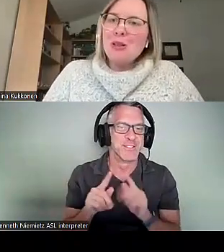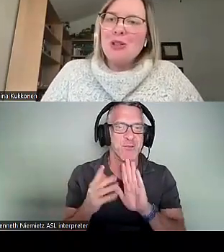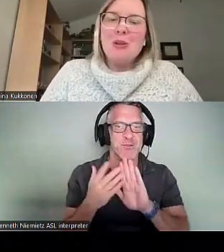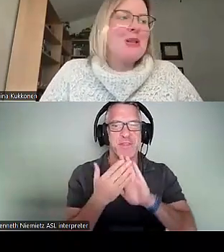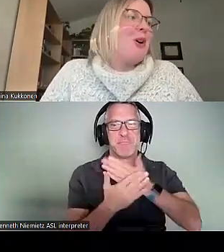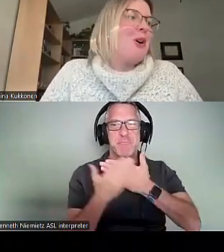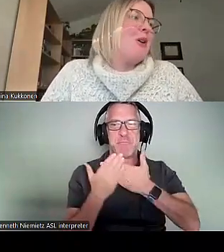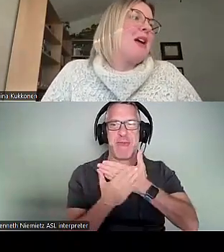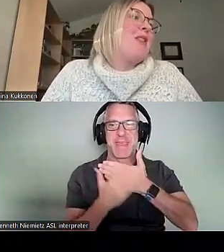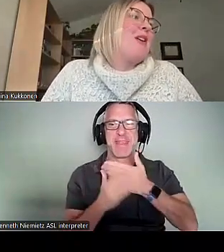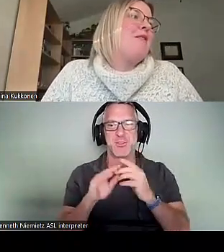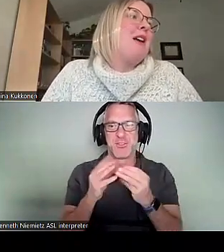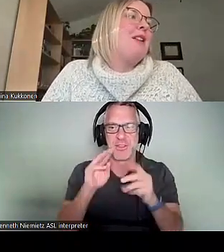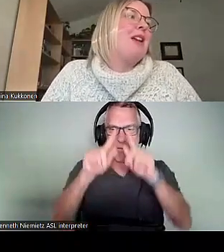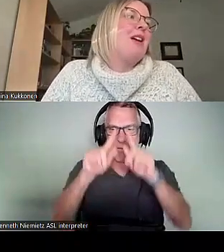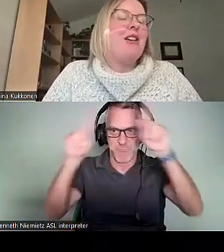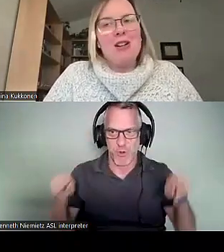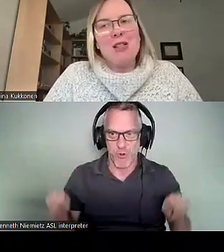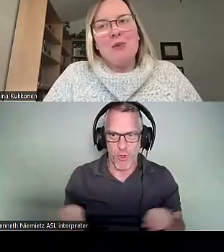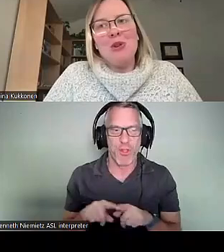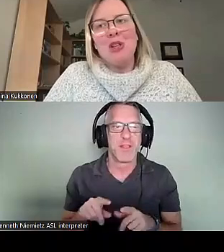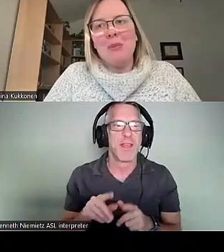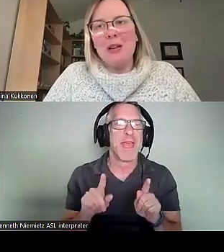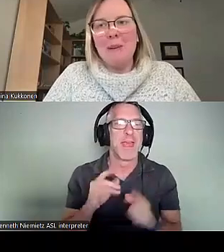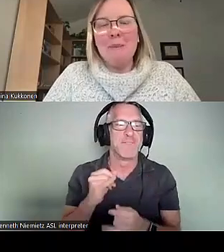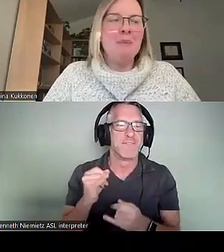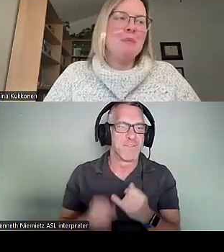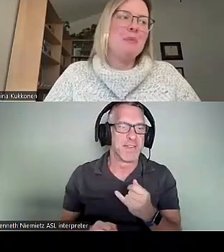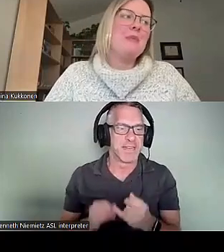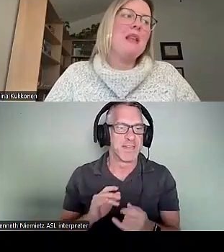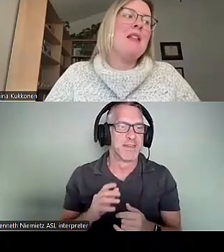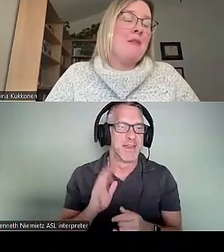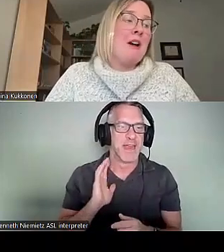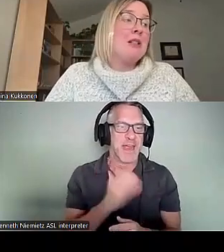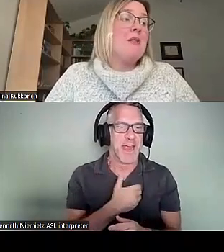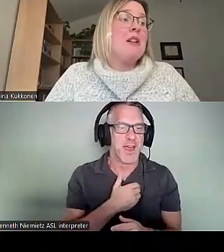So she was involved. And then finally, our Arts and Fusion committee in the faculty of